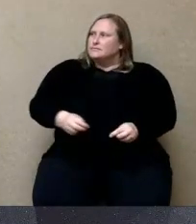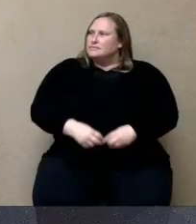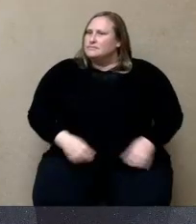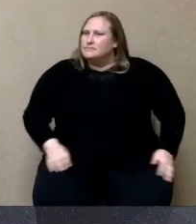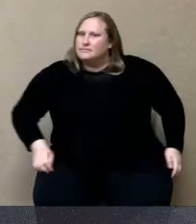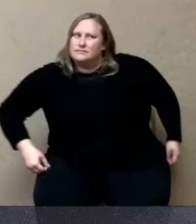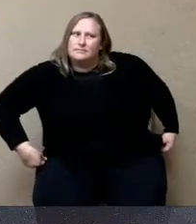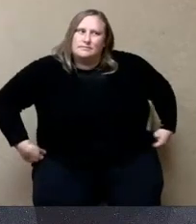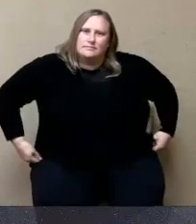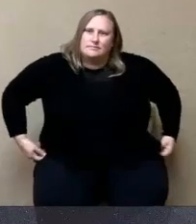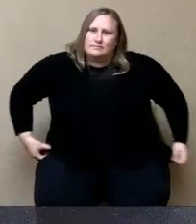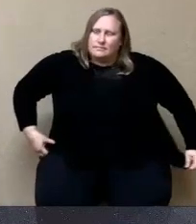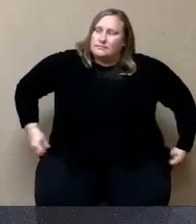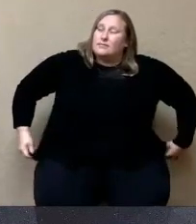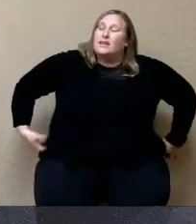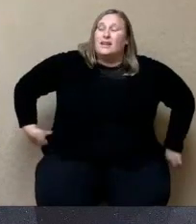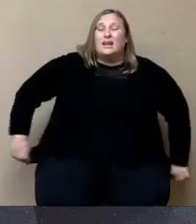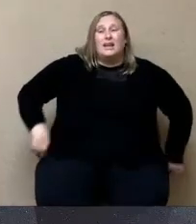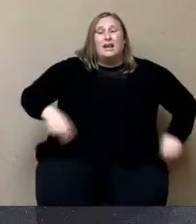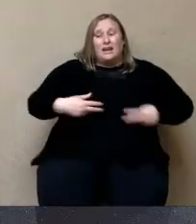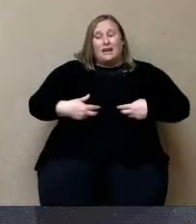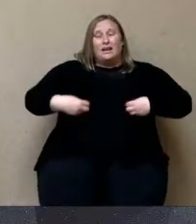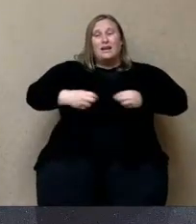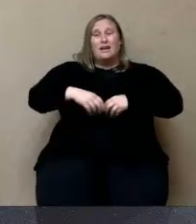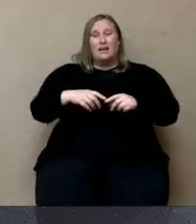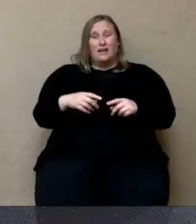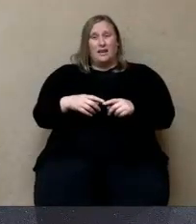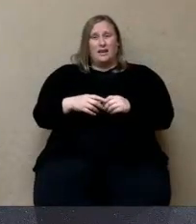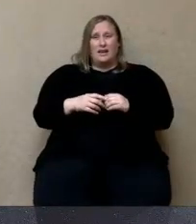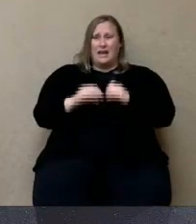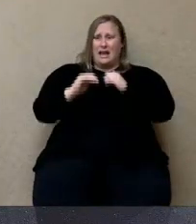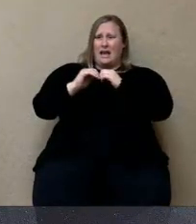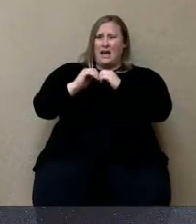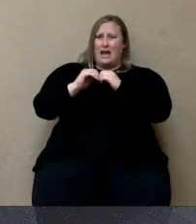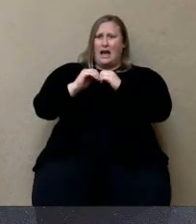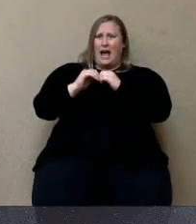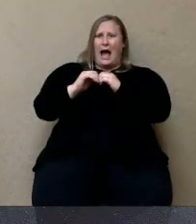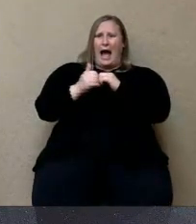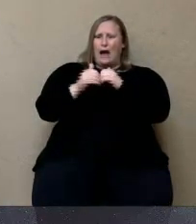And one thing I'll tell people if they suggest that is like, how would you do that with a speaking child?